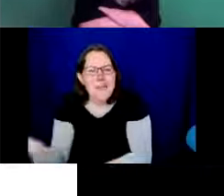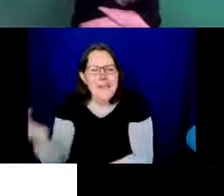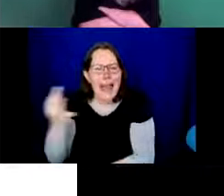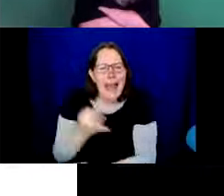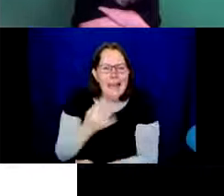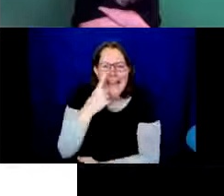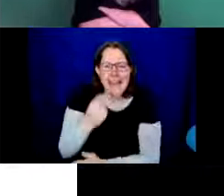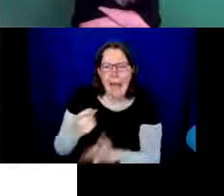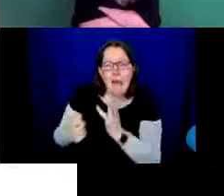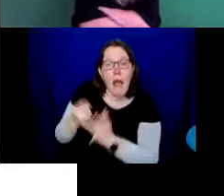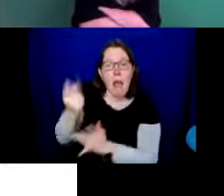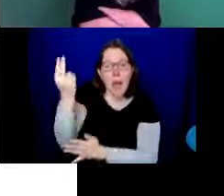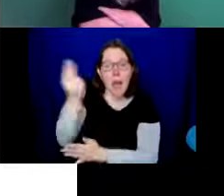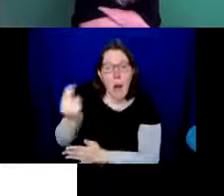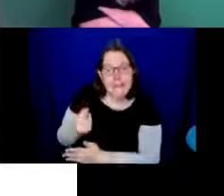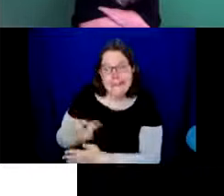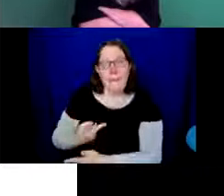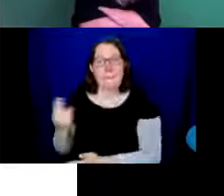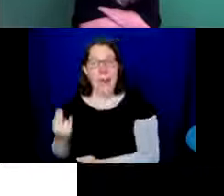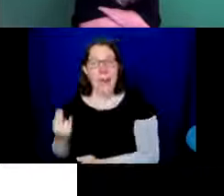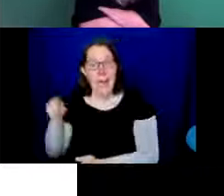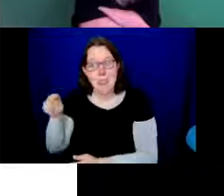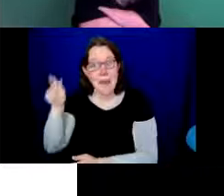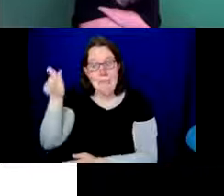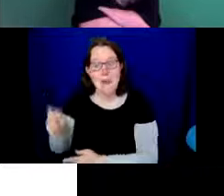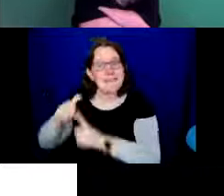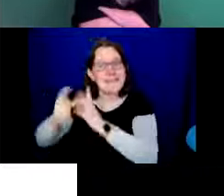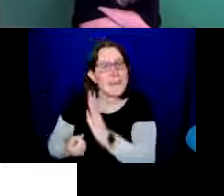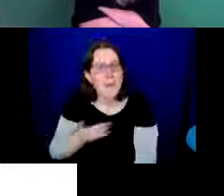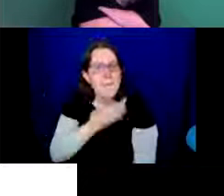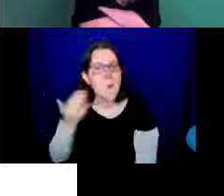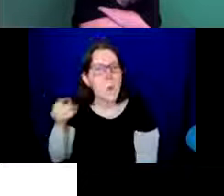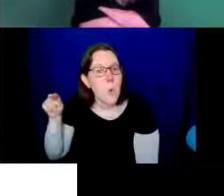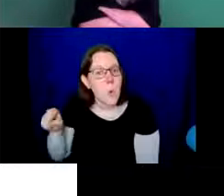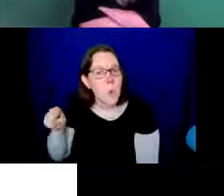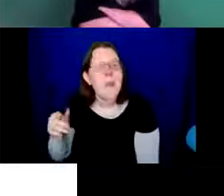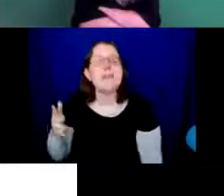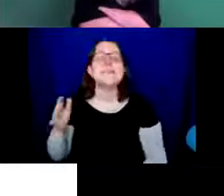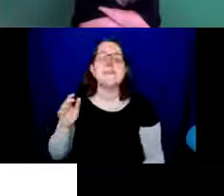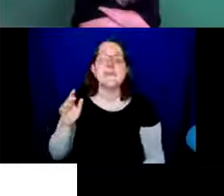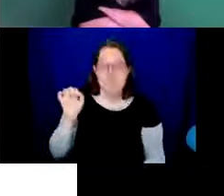and yes you can as long as it's really clear and you'll have to show that in your application